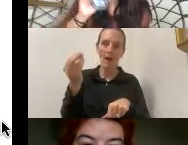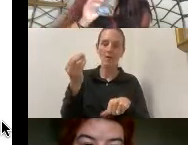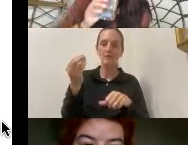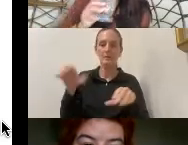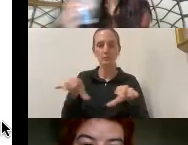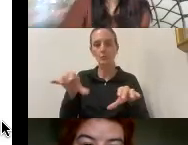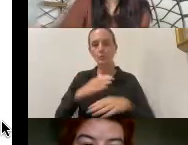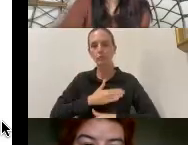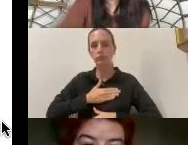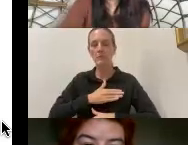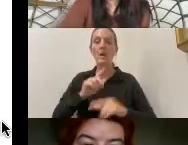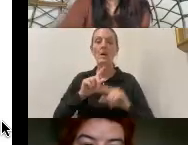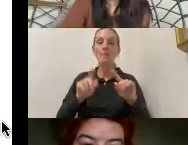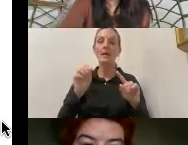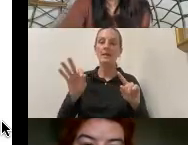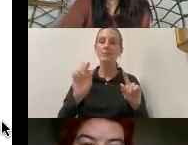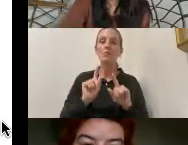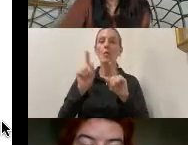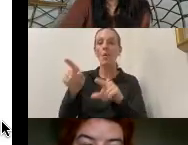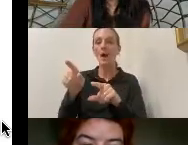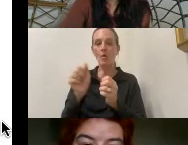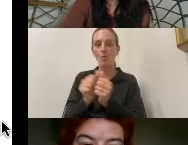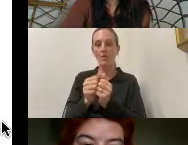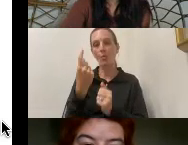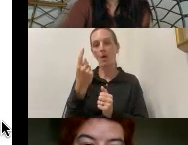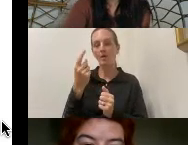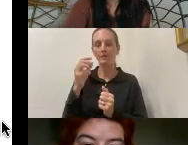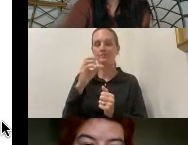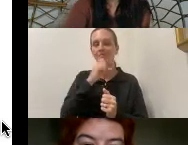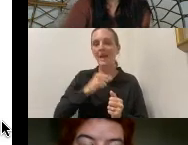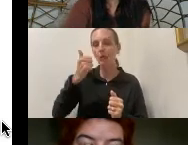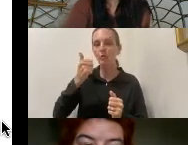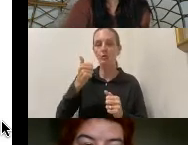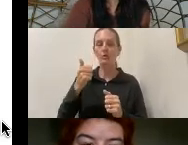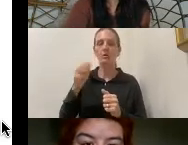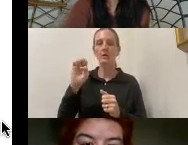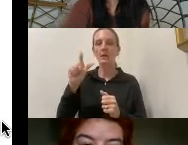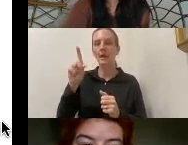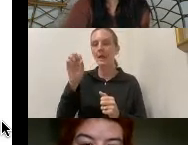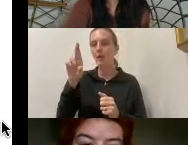and you go out with one of your Elders, or you know one of your uncles, and they take